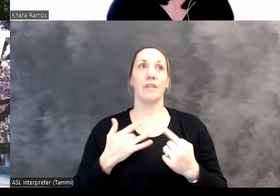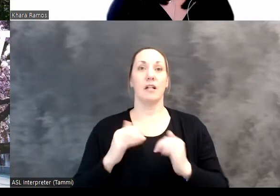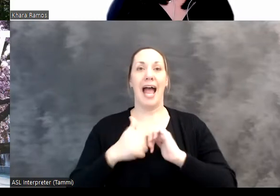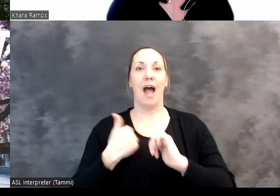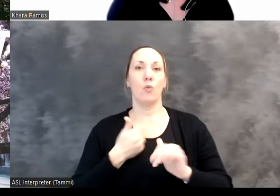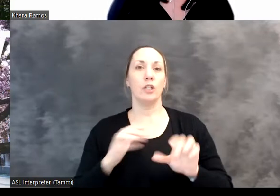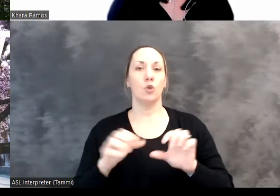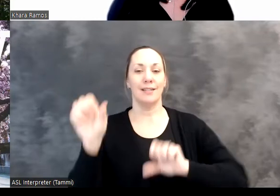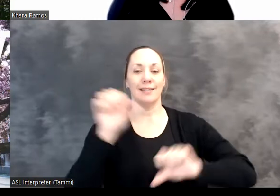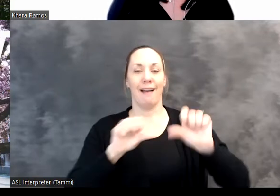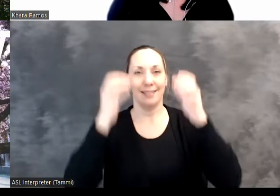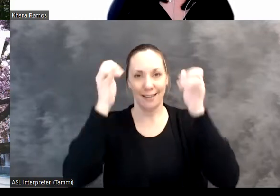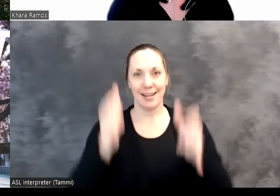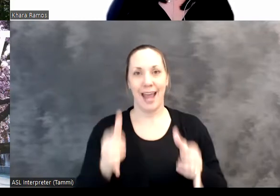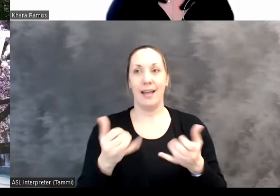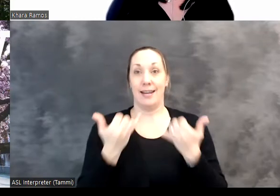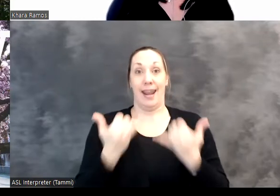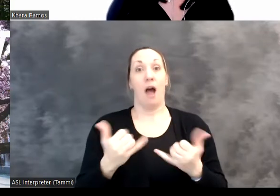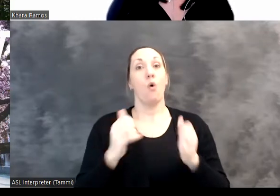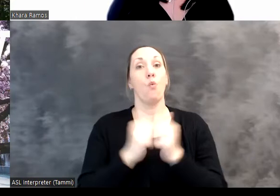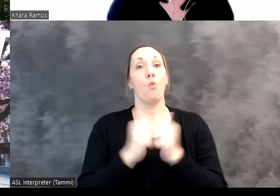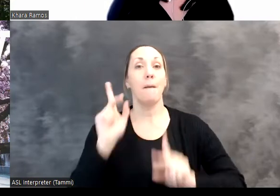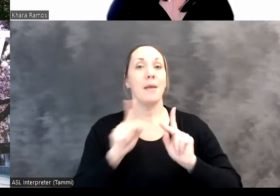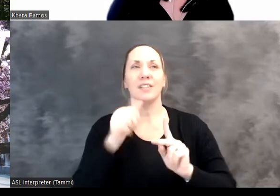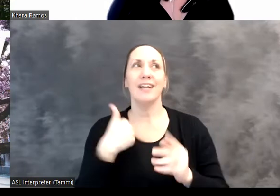their identity, right, and I think the